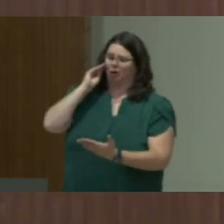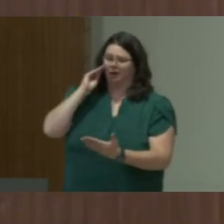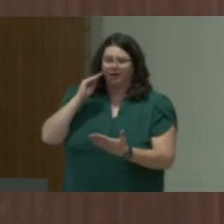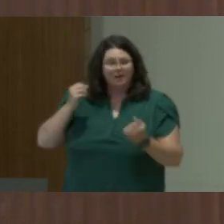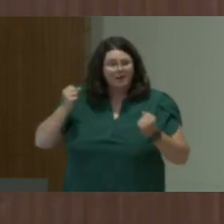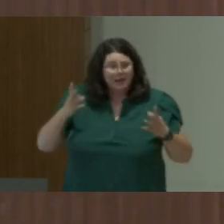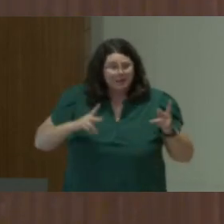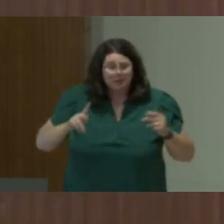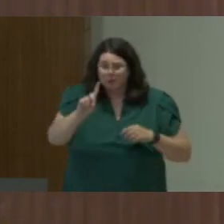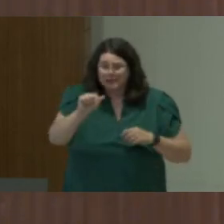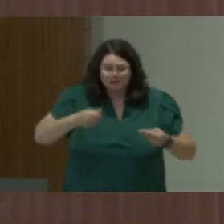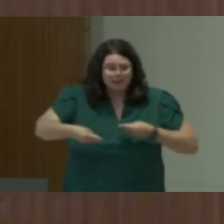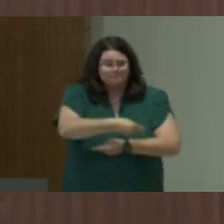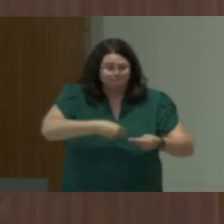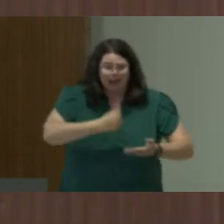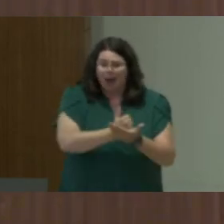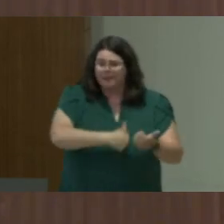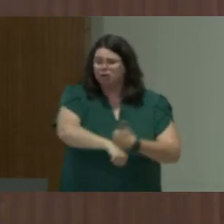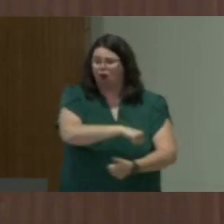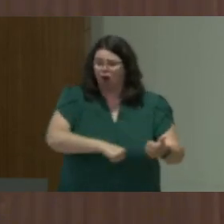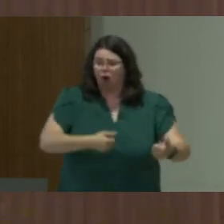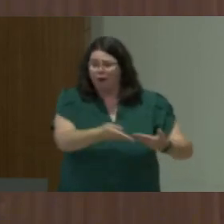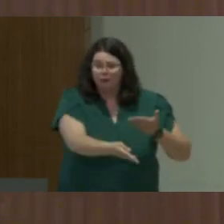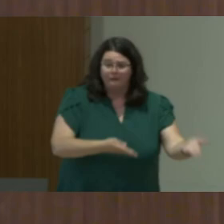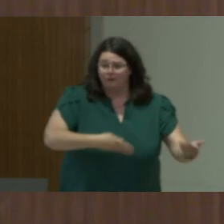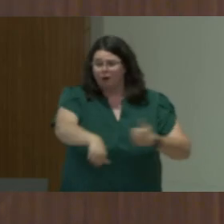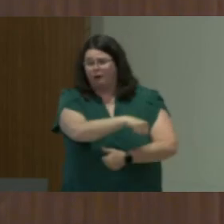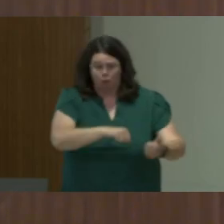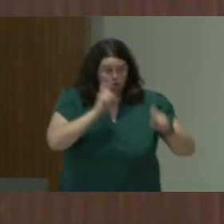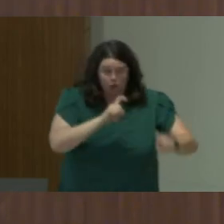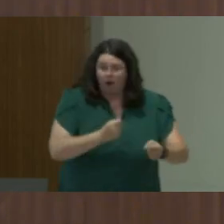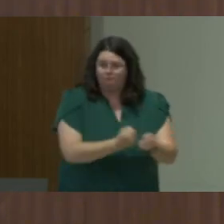with disabilities have offered to one another.